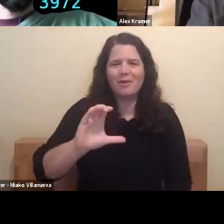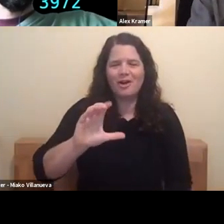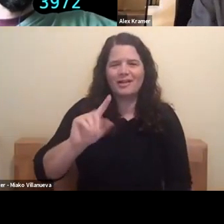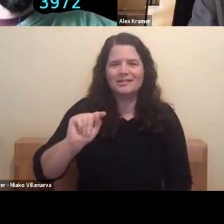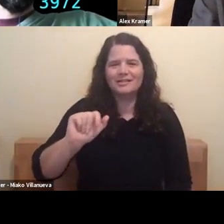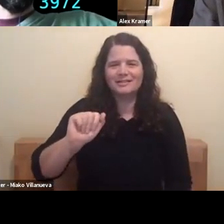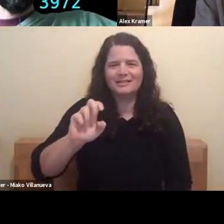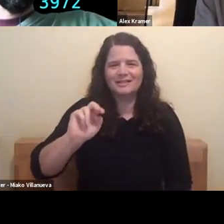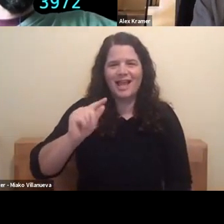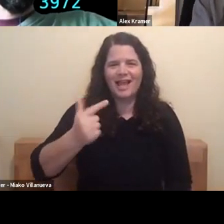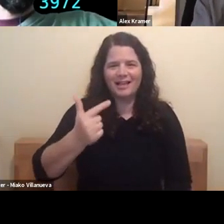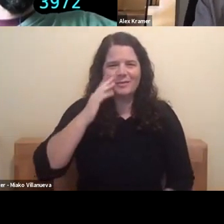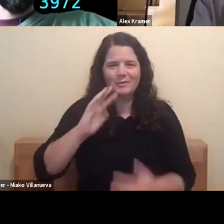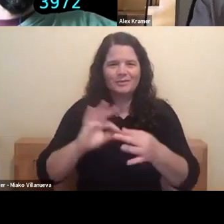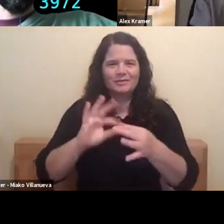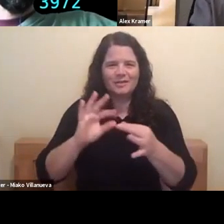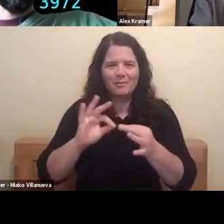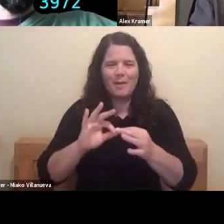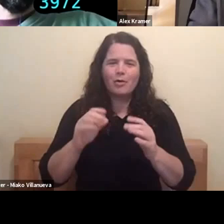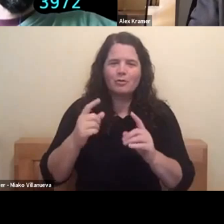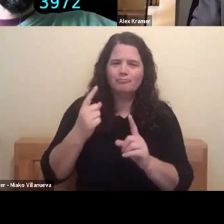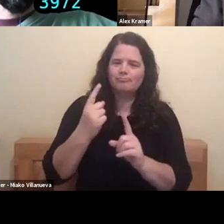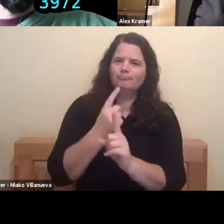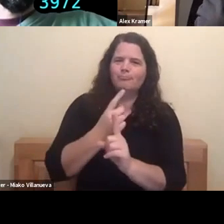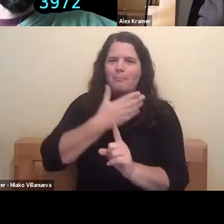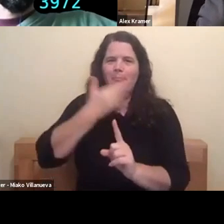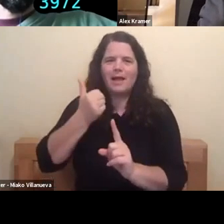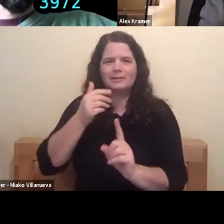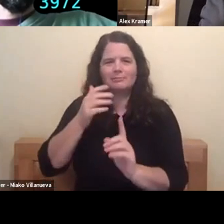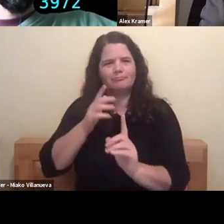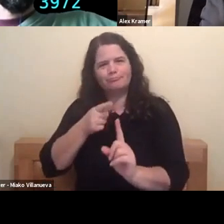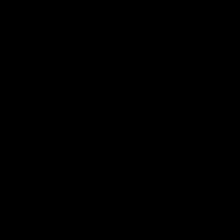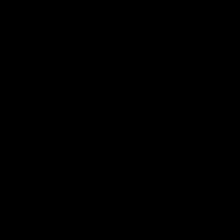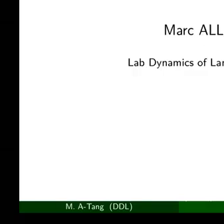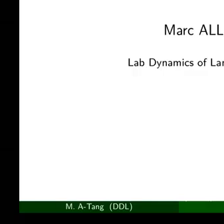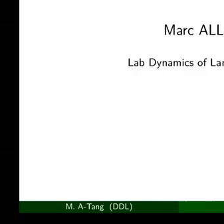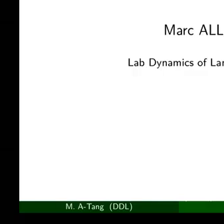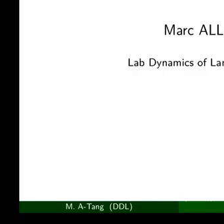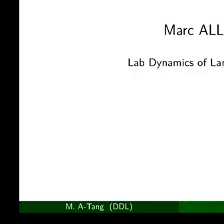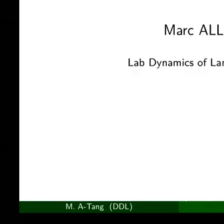so whenever you're ready you can go ahead and start sharing your screen okay there we go